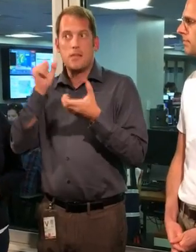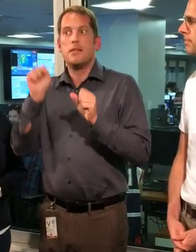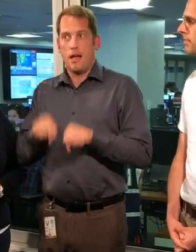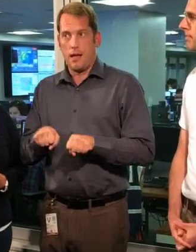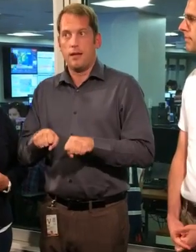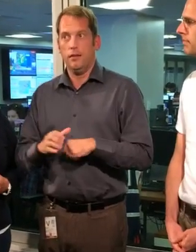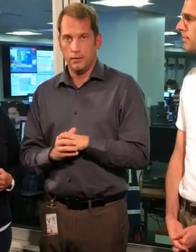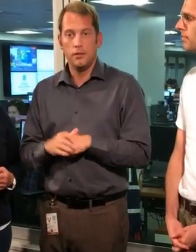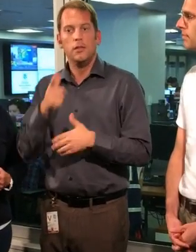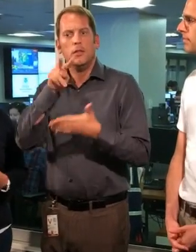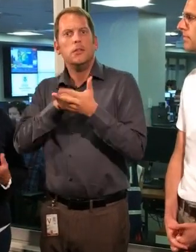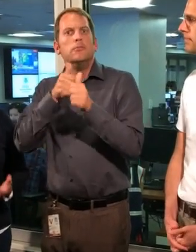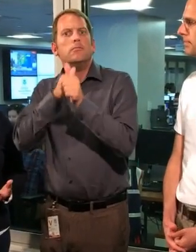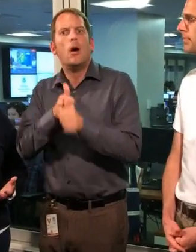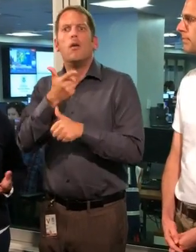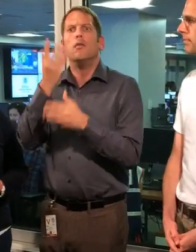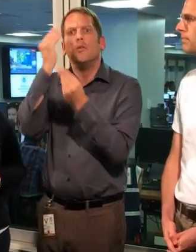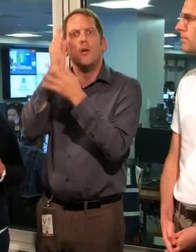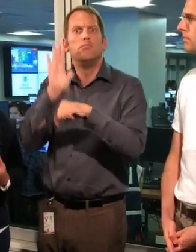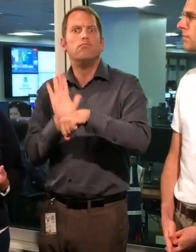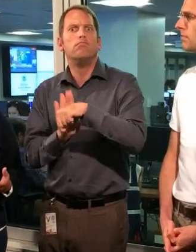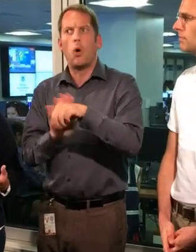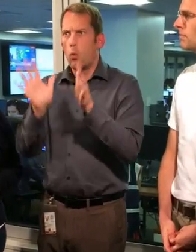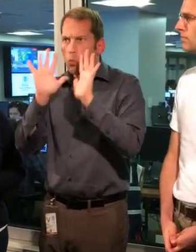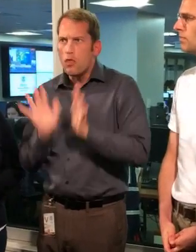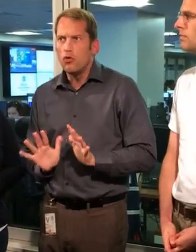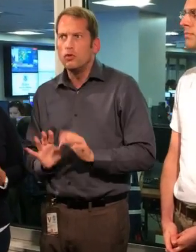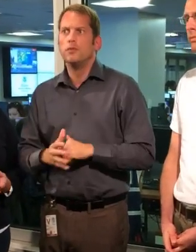If are somebody who needs to have a shelter, they're on there, you can find your local